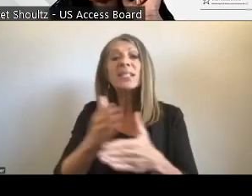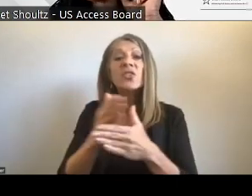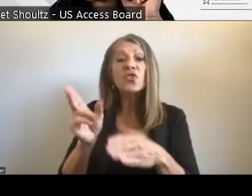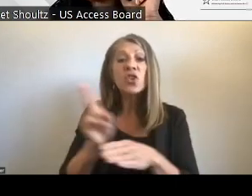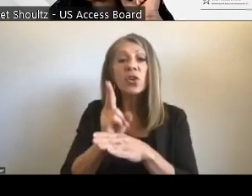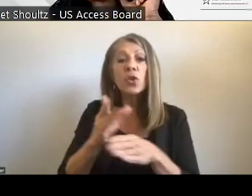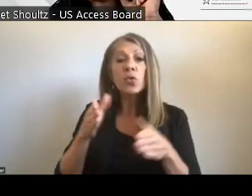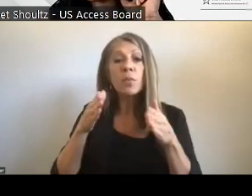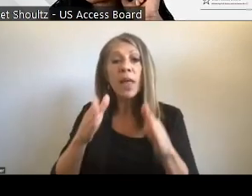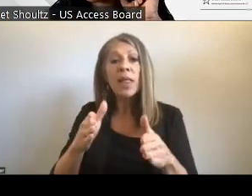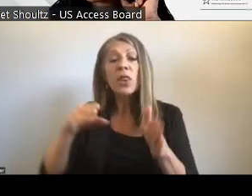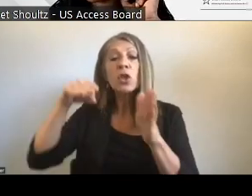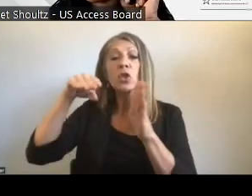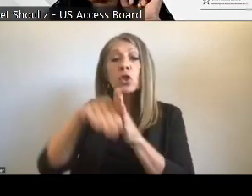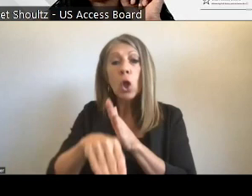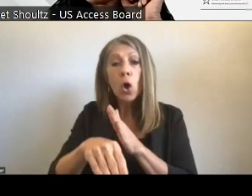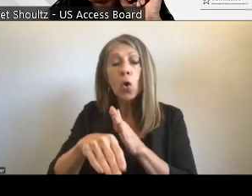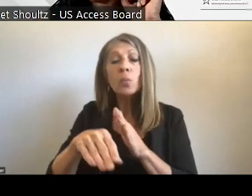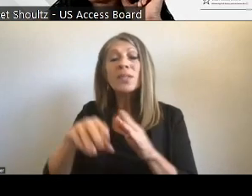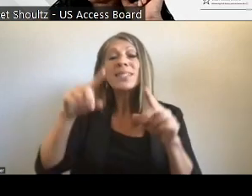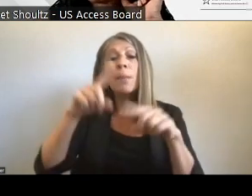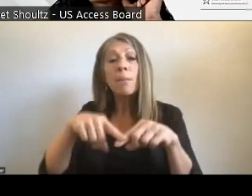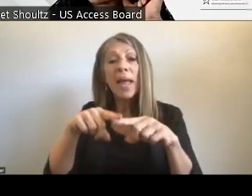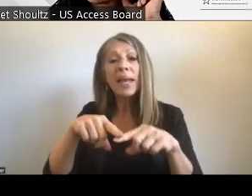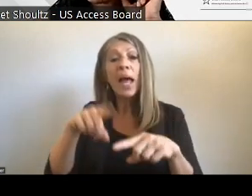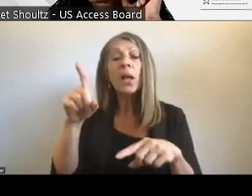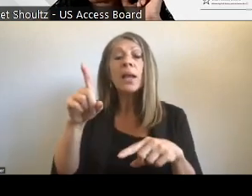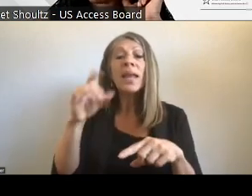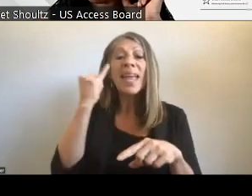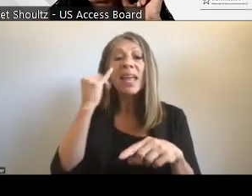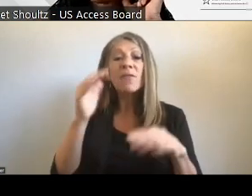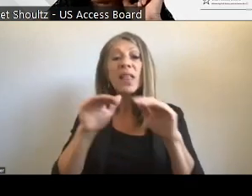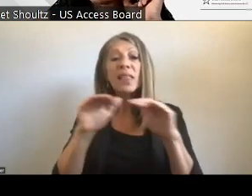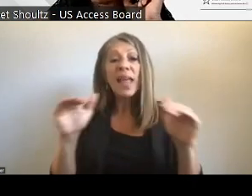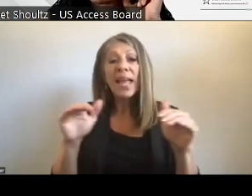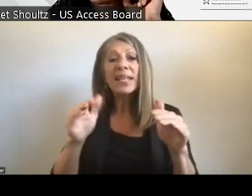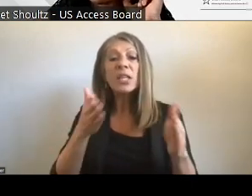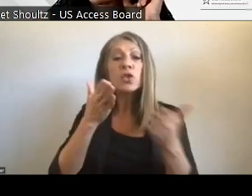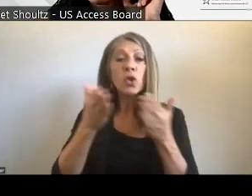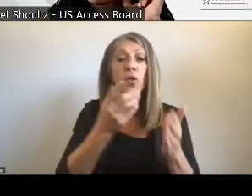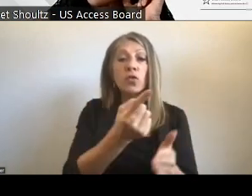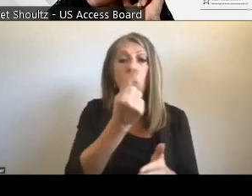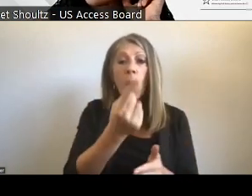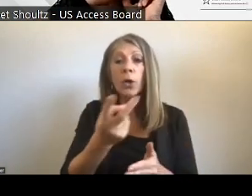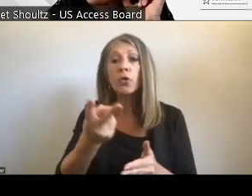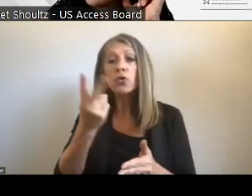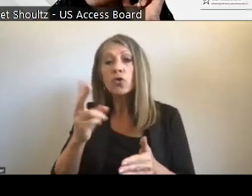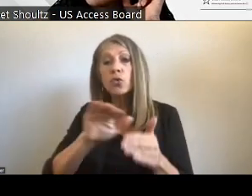The slopes of the landing depend on whether the landing serves one or two curb ramps;